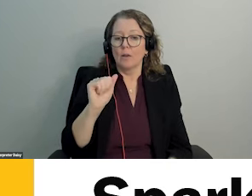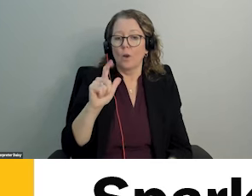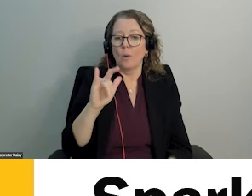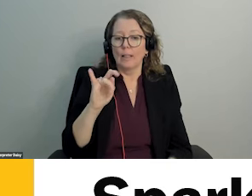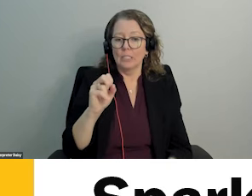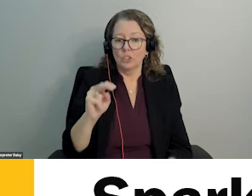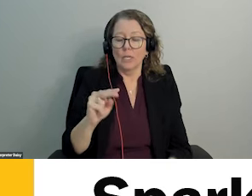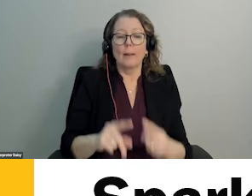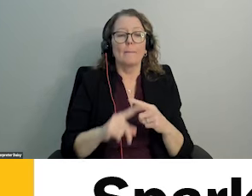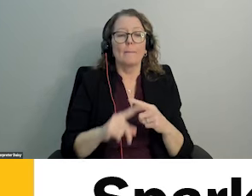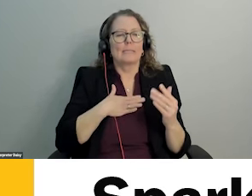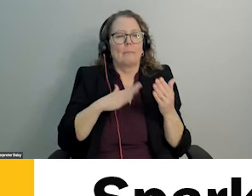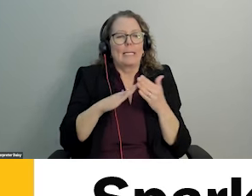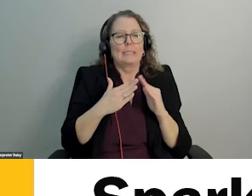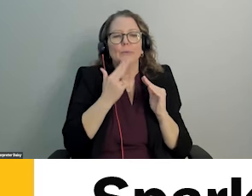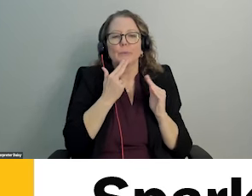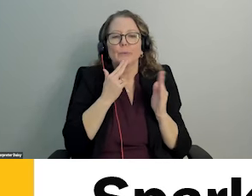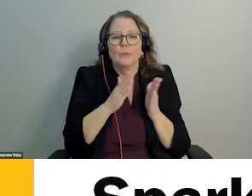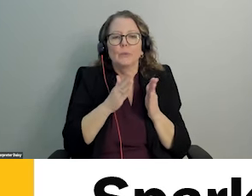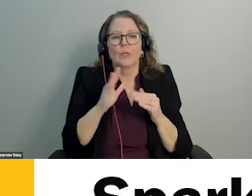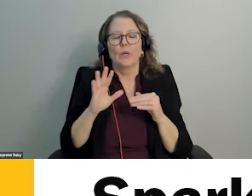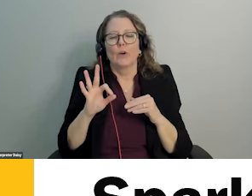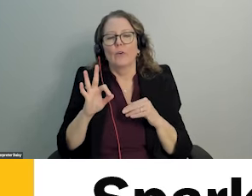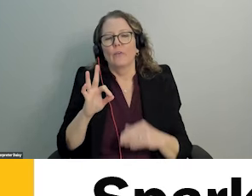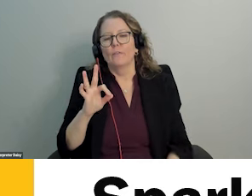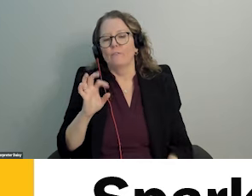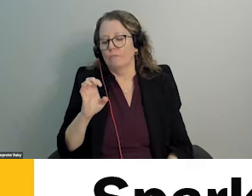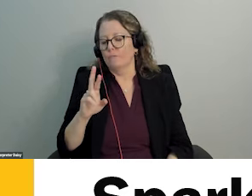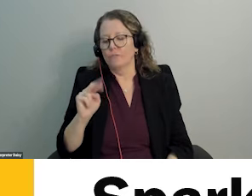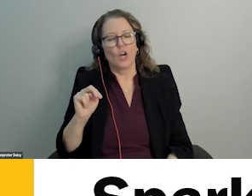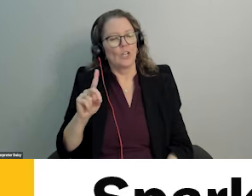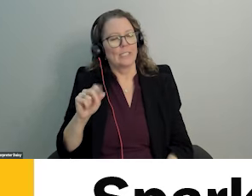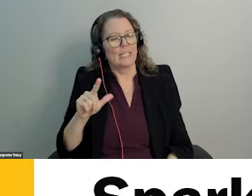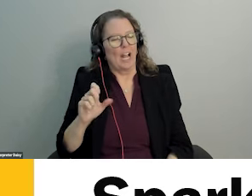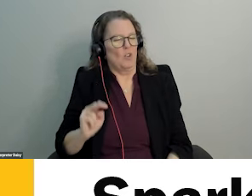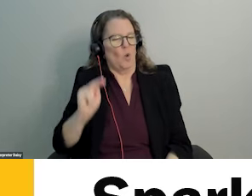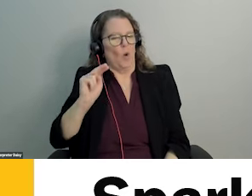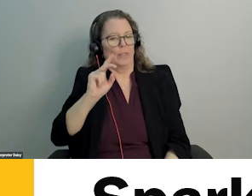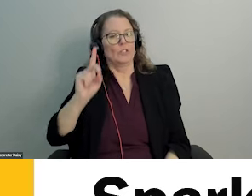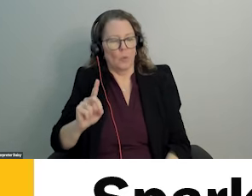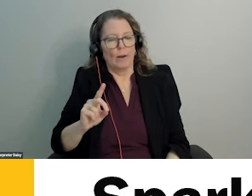with my city of Ferndale, which is just north of Detroit, where we really lead accessibility